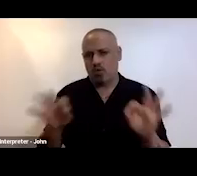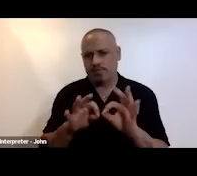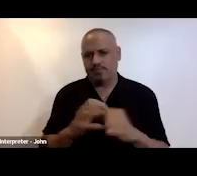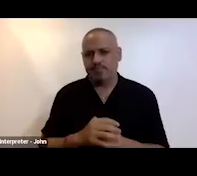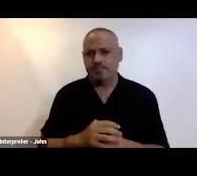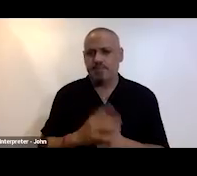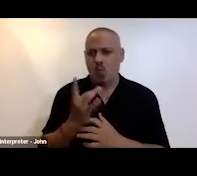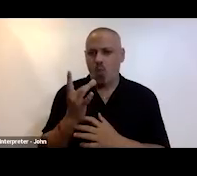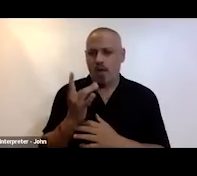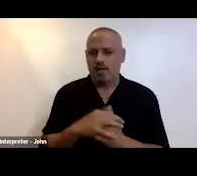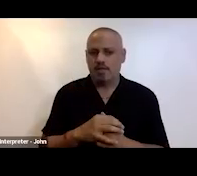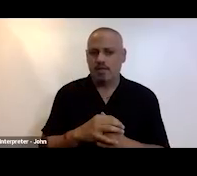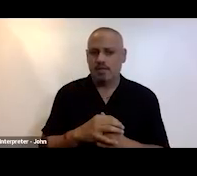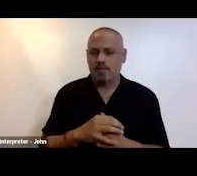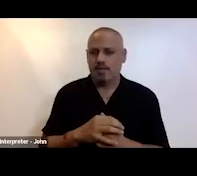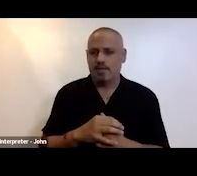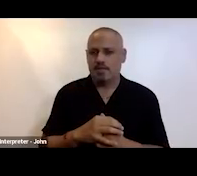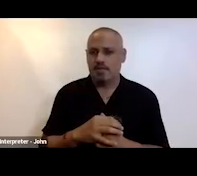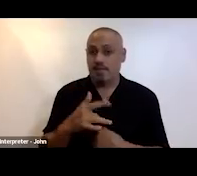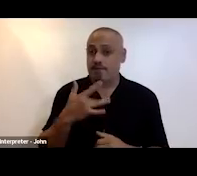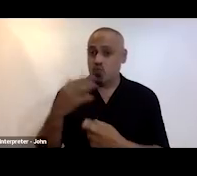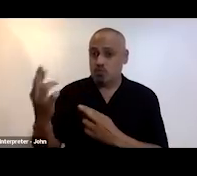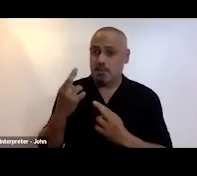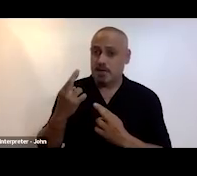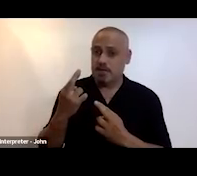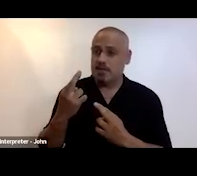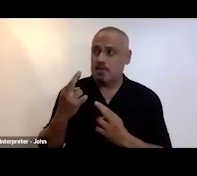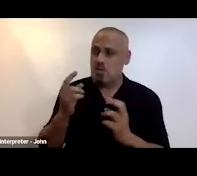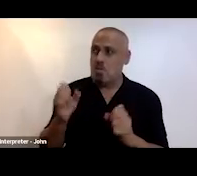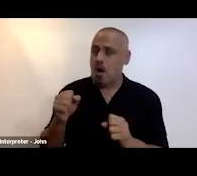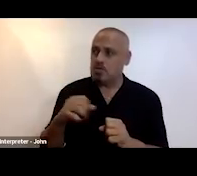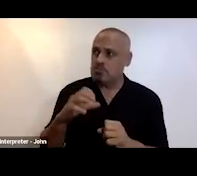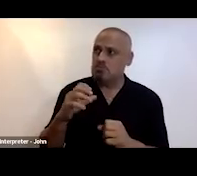Because if they feel respected, then they're likely to take feedback